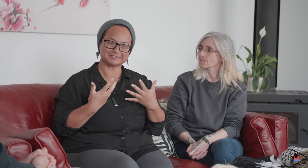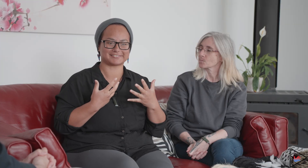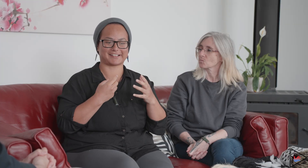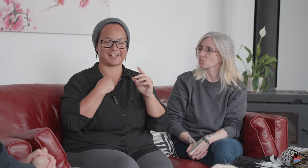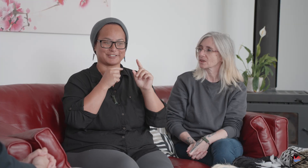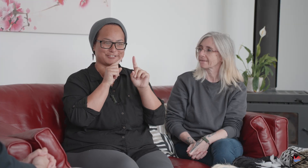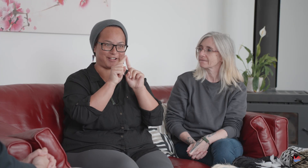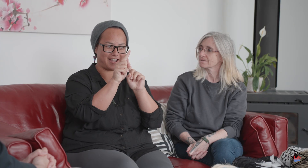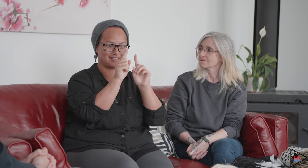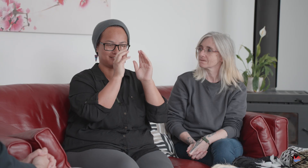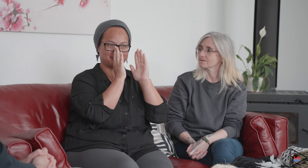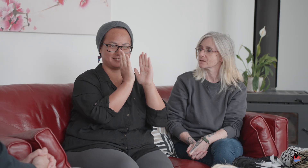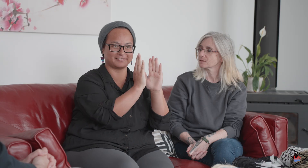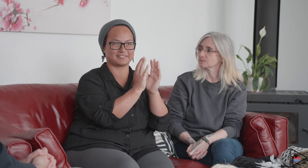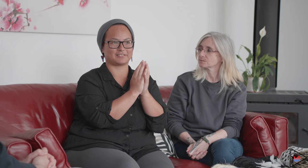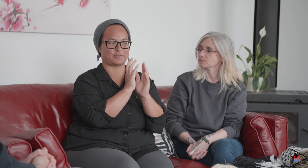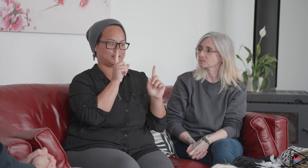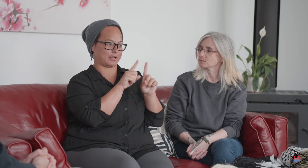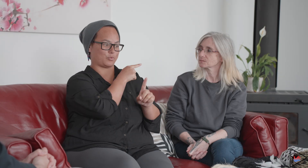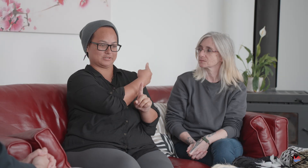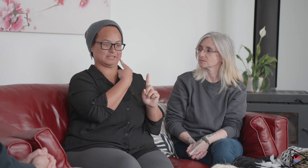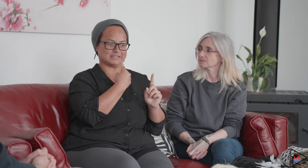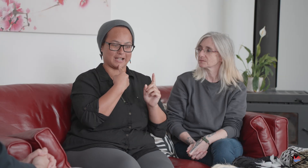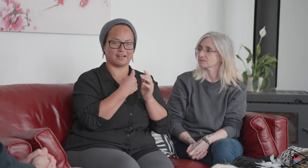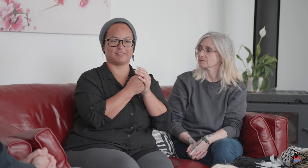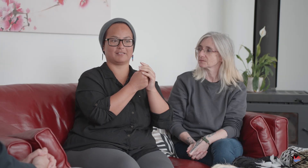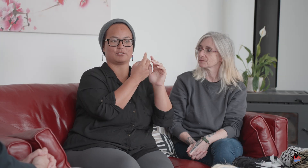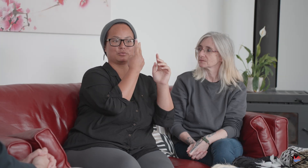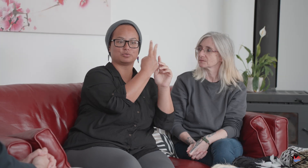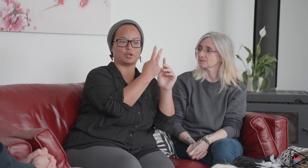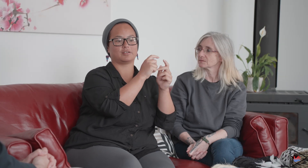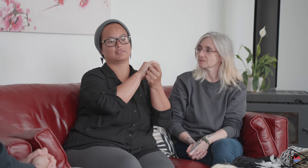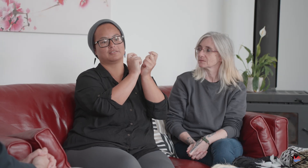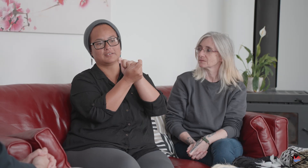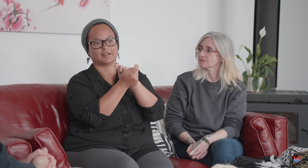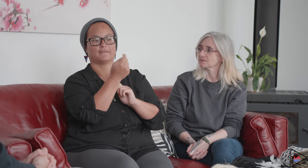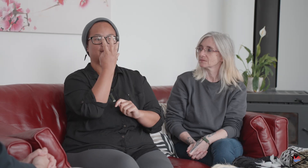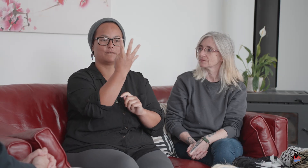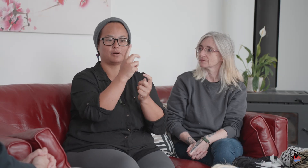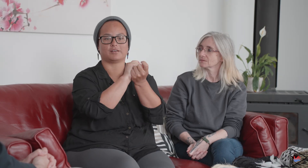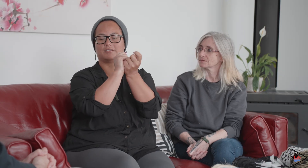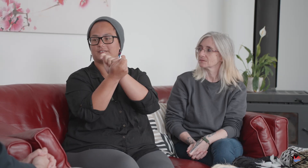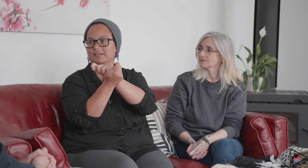as soon as you introduce a pattern, you've really got to do it methodically. As Charee was saying,